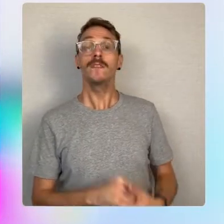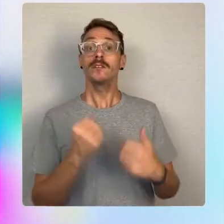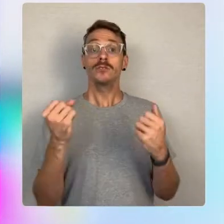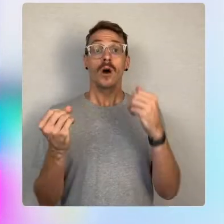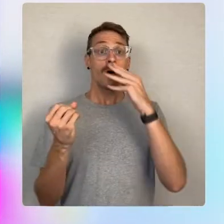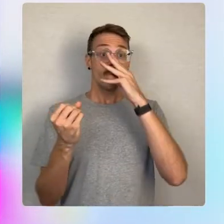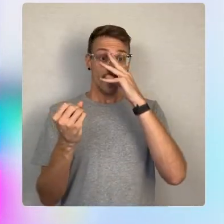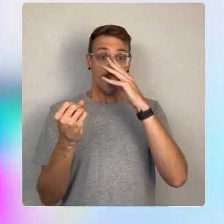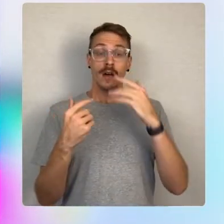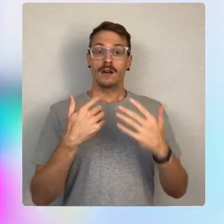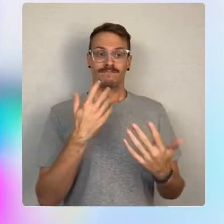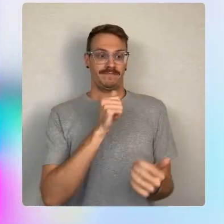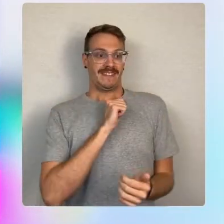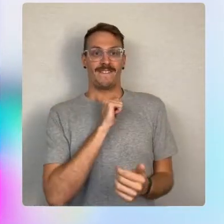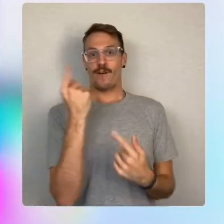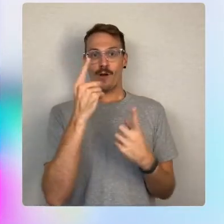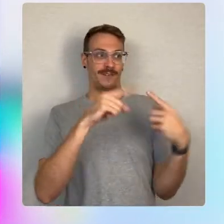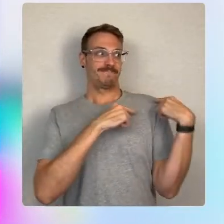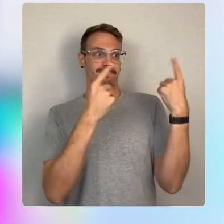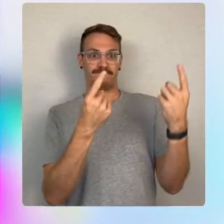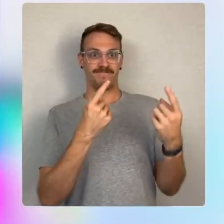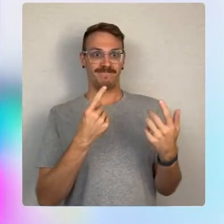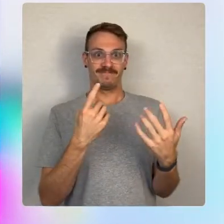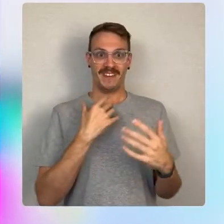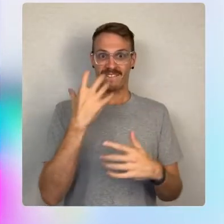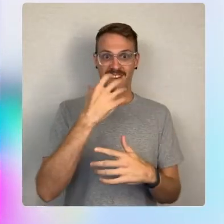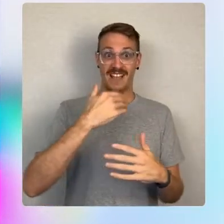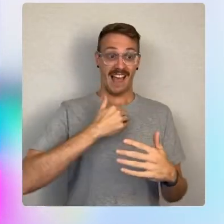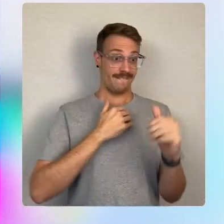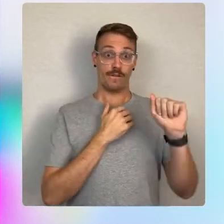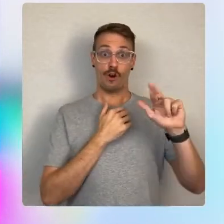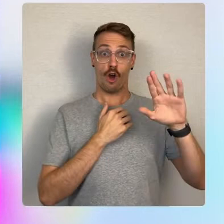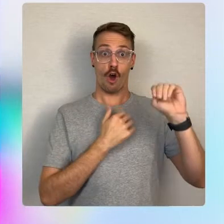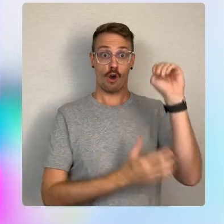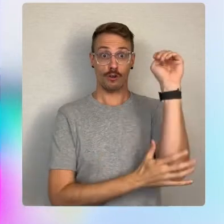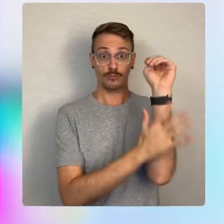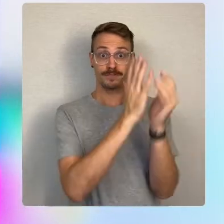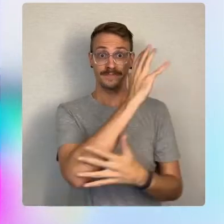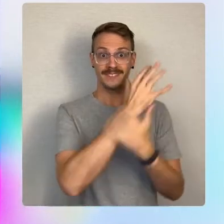So I've personally always been a big fan of having like arms in VR for the player,